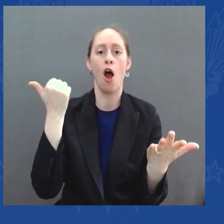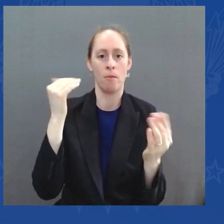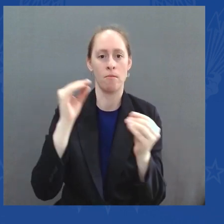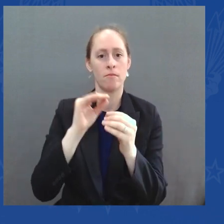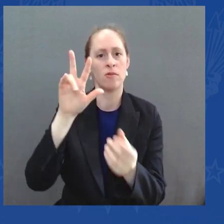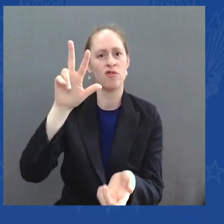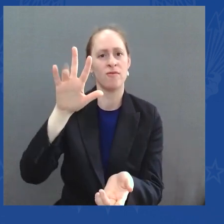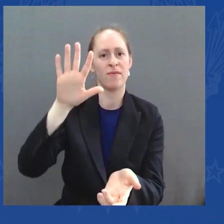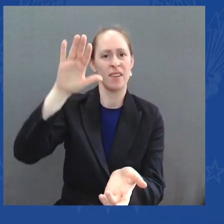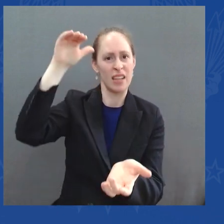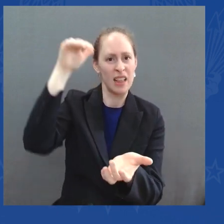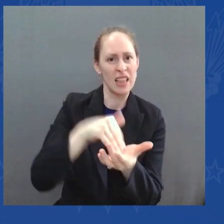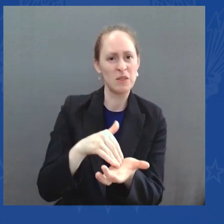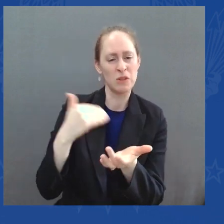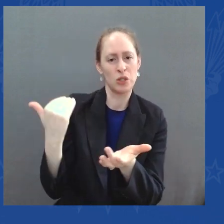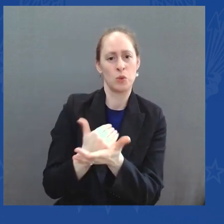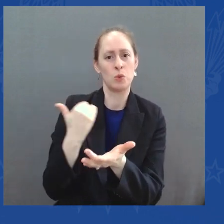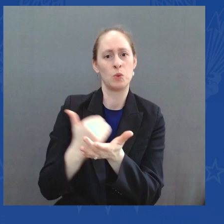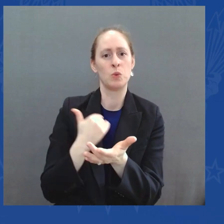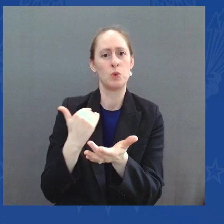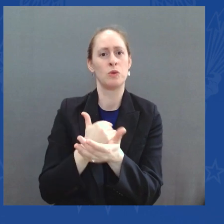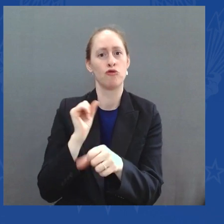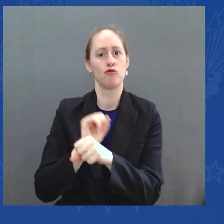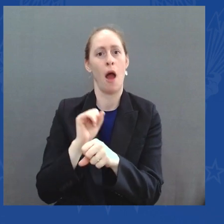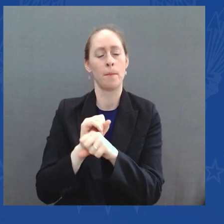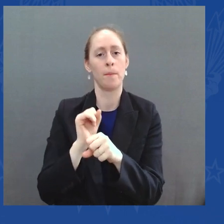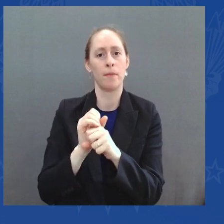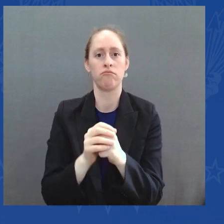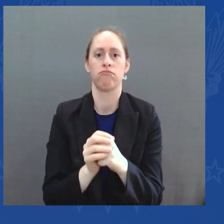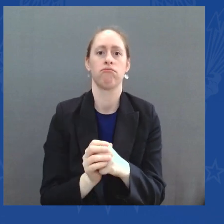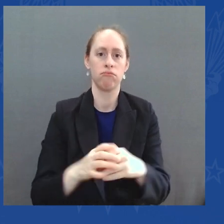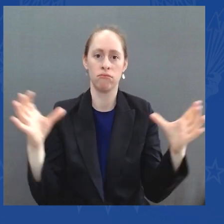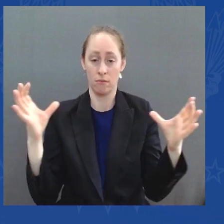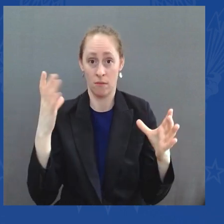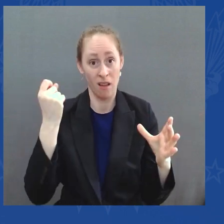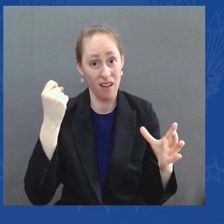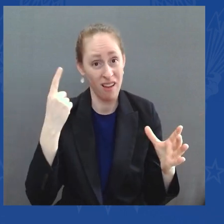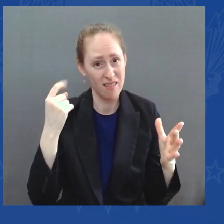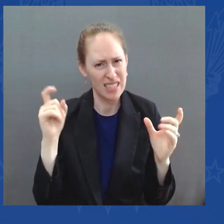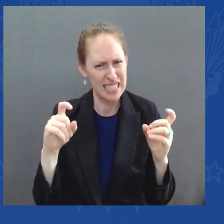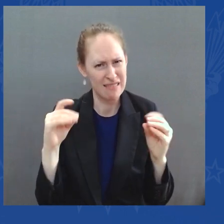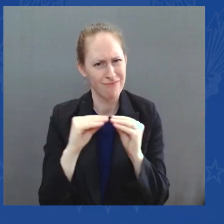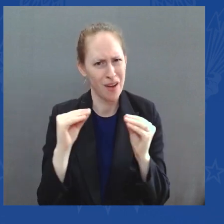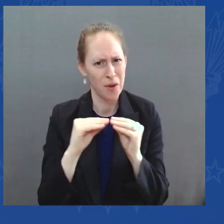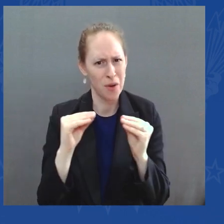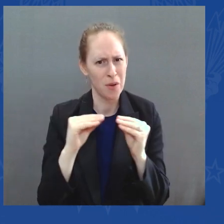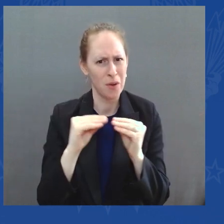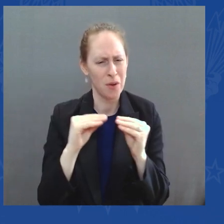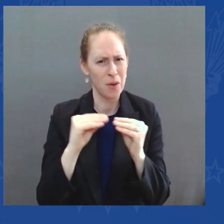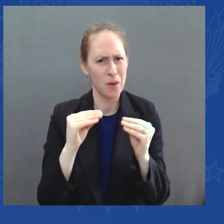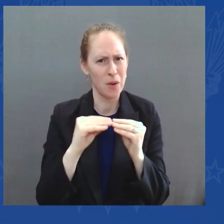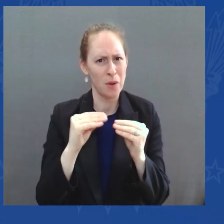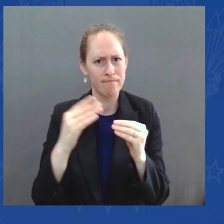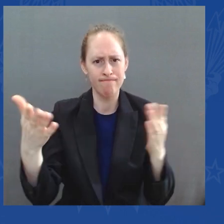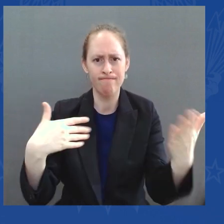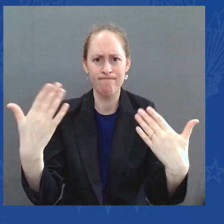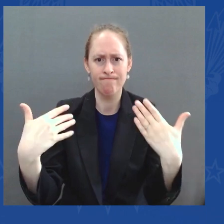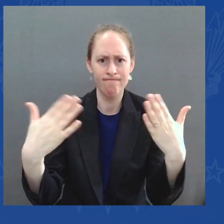But we all know that we need to move faster getting more people working in this industry, in jobs they can rely on and raise a family on.